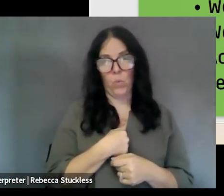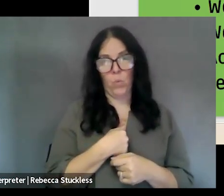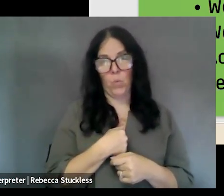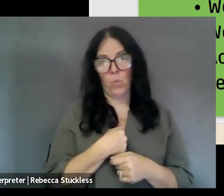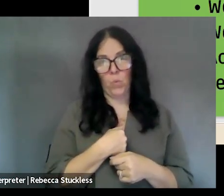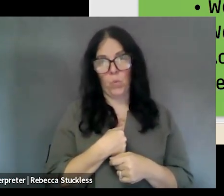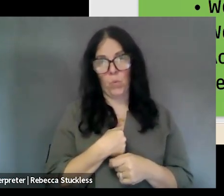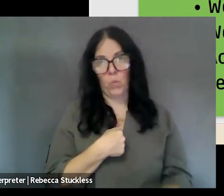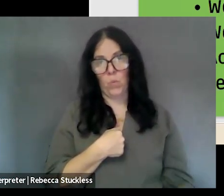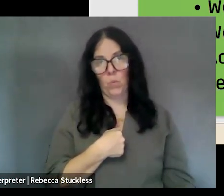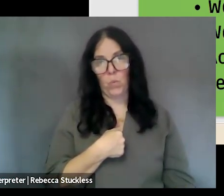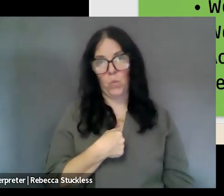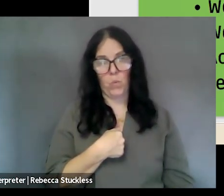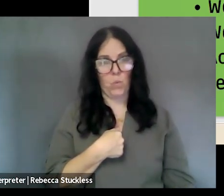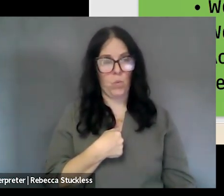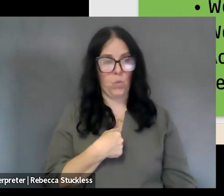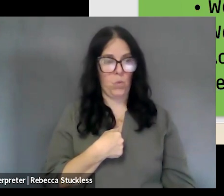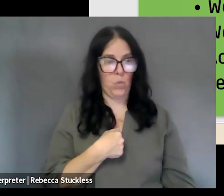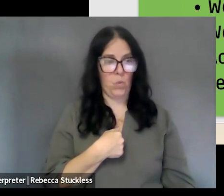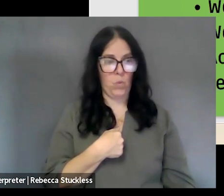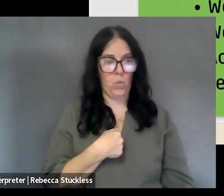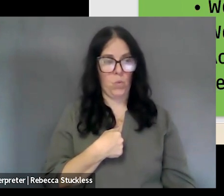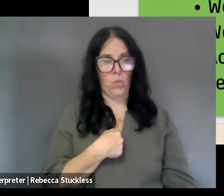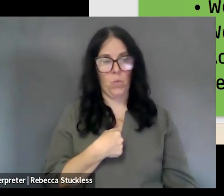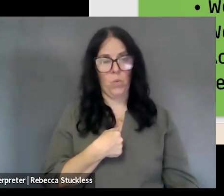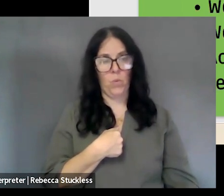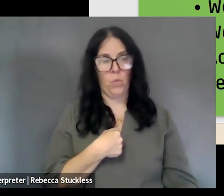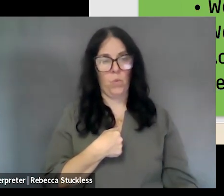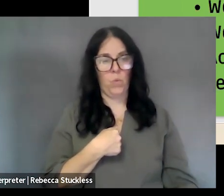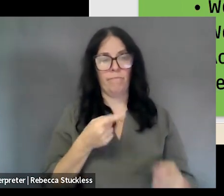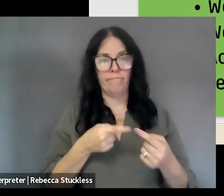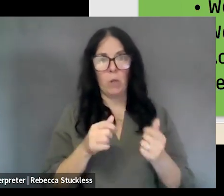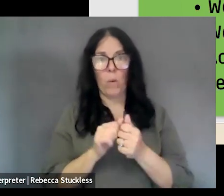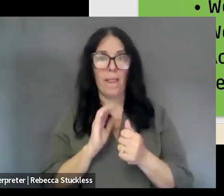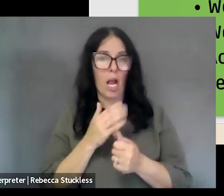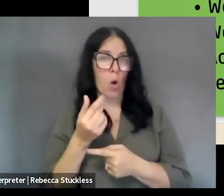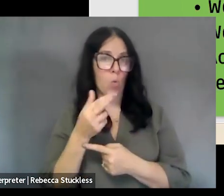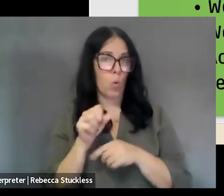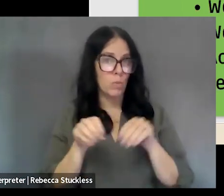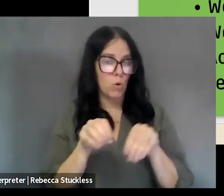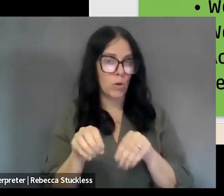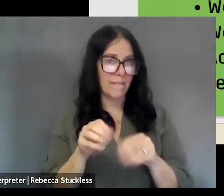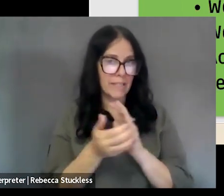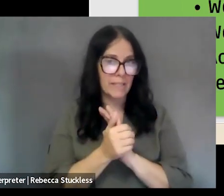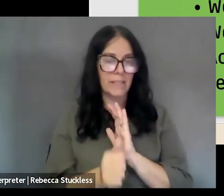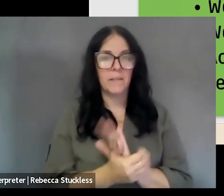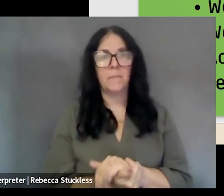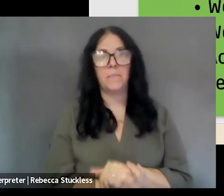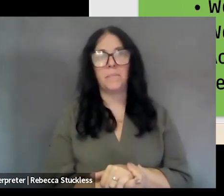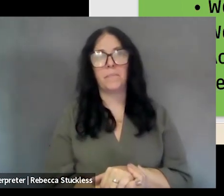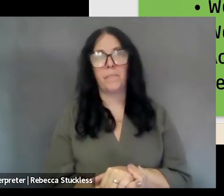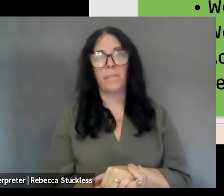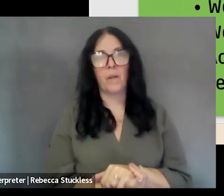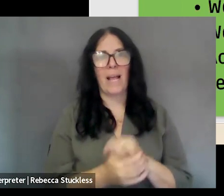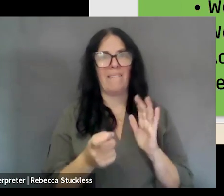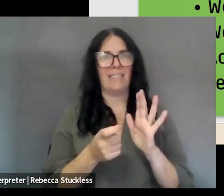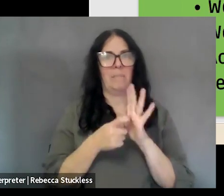sometimes we have difficulties with our gross motor skills, so some very, very brief list